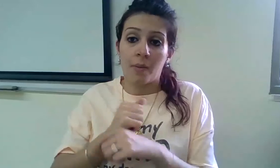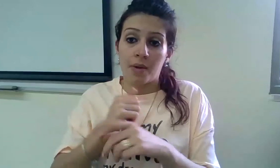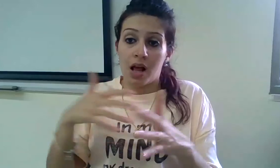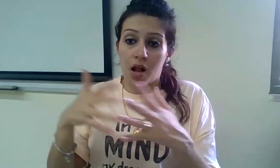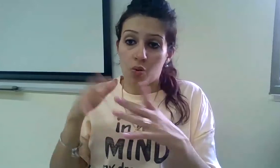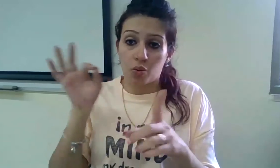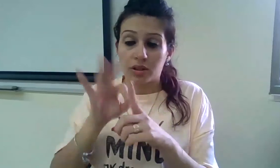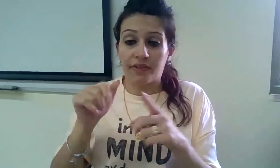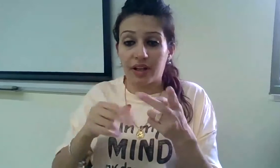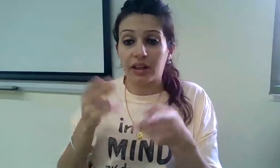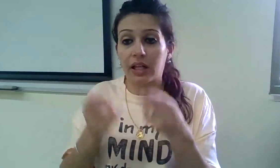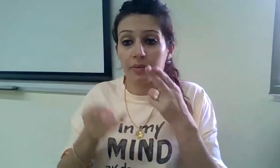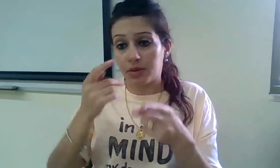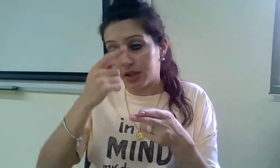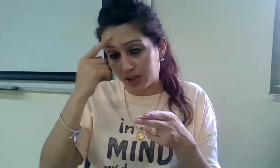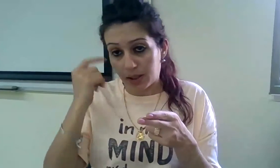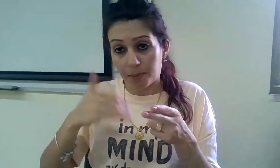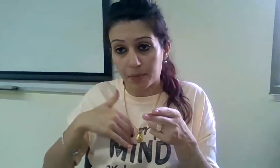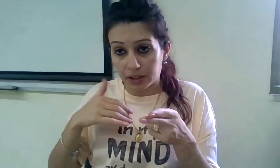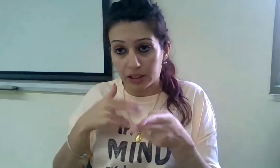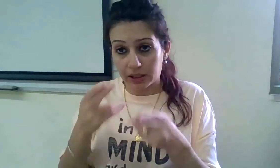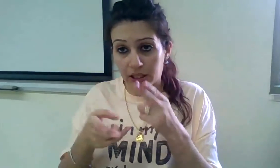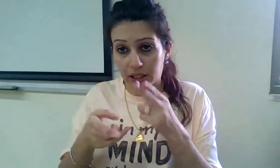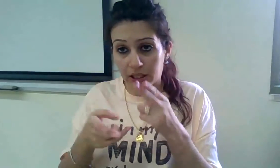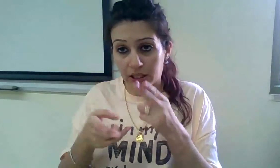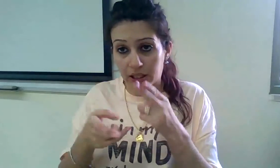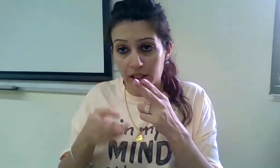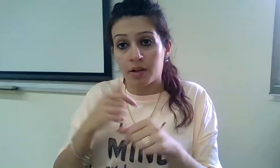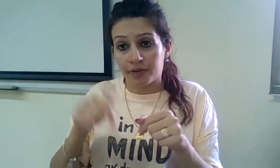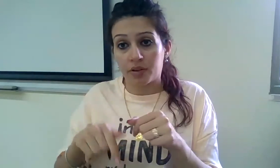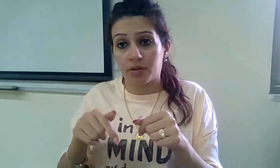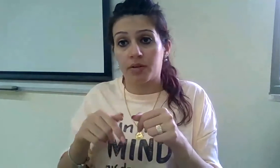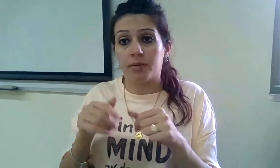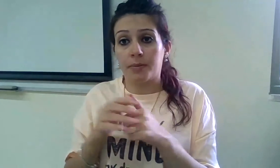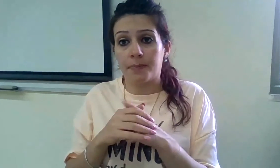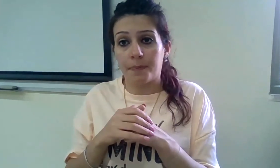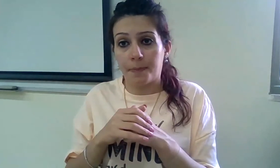with special needs, the parents often see a different kind